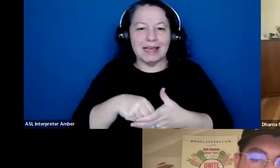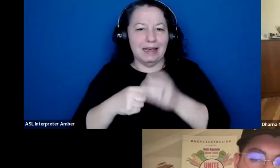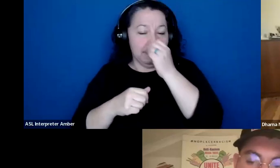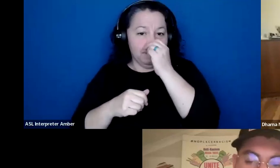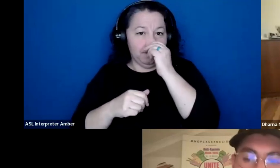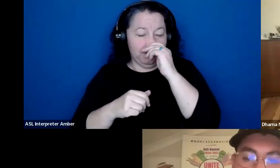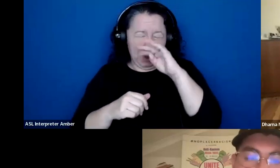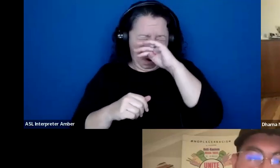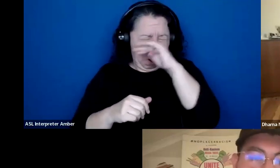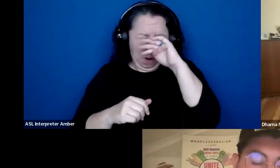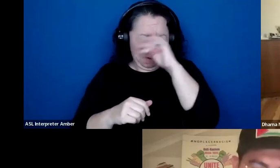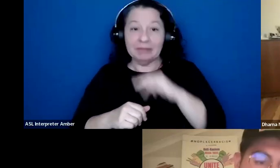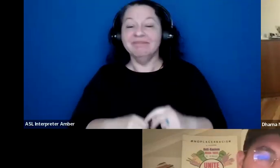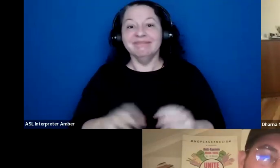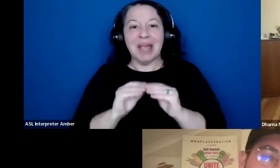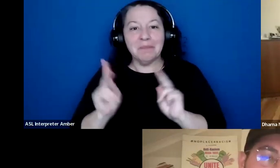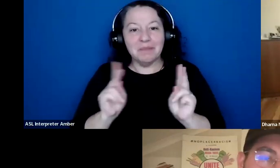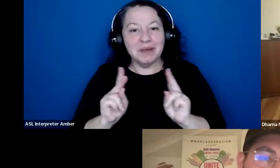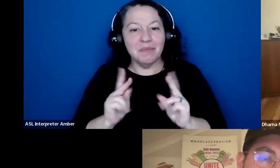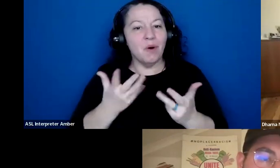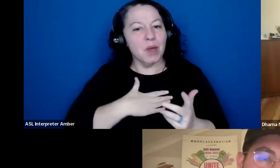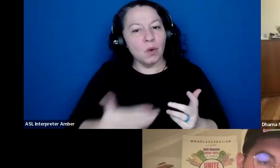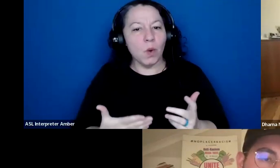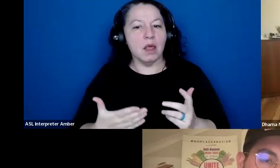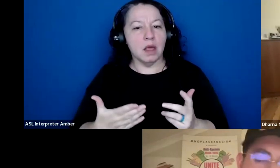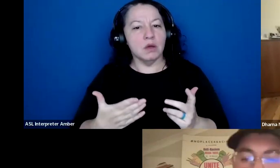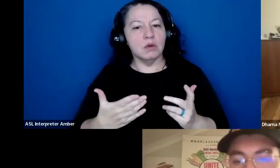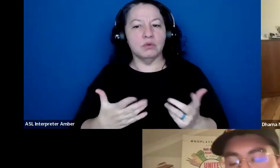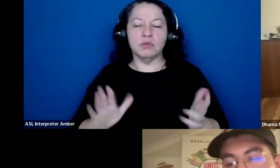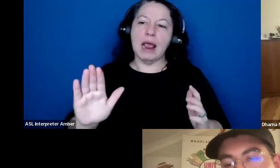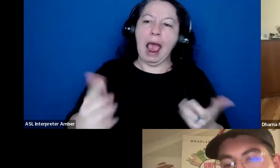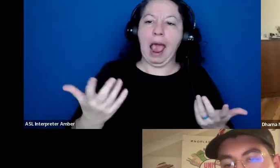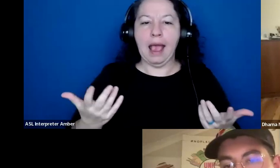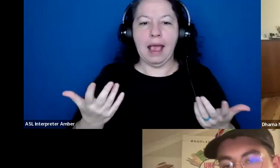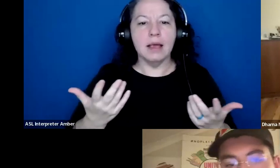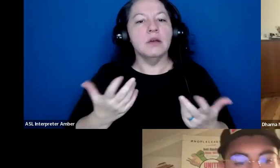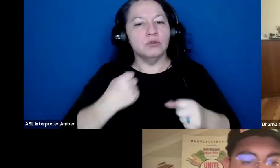to advocate and to wage struggle for the total liberation of all oppressed